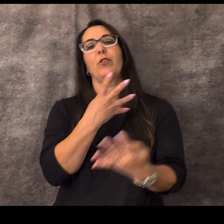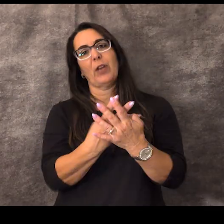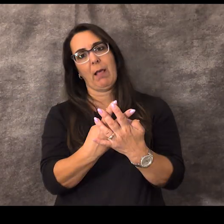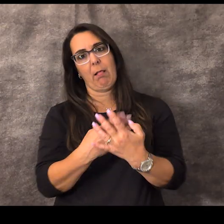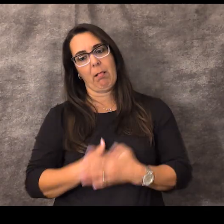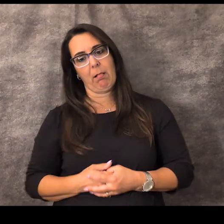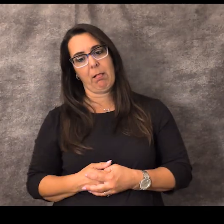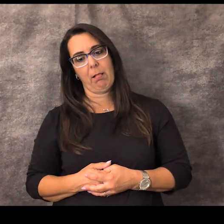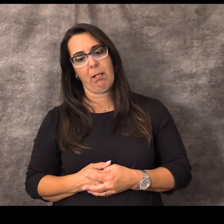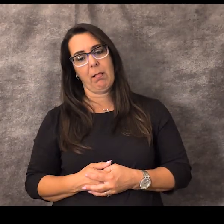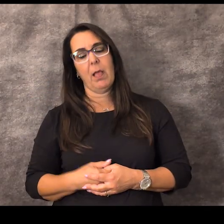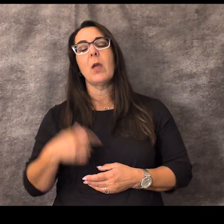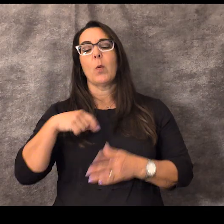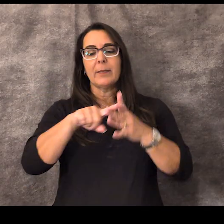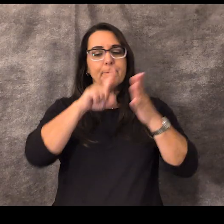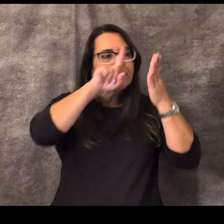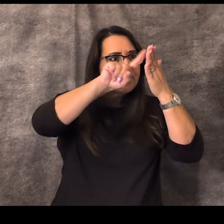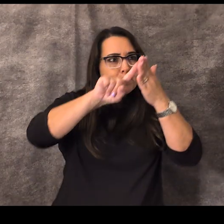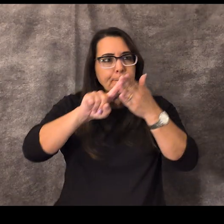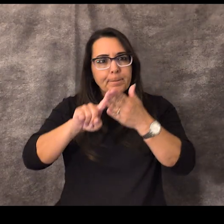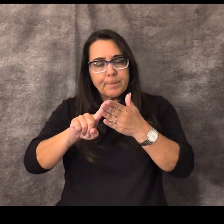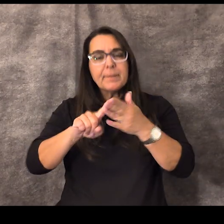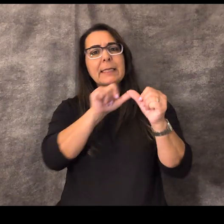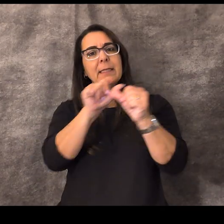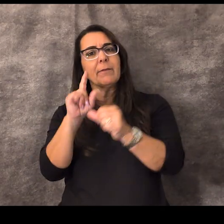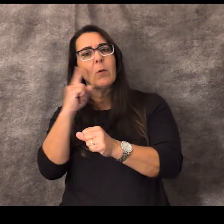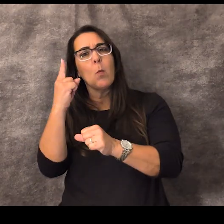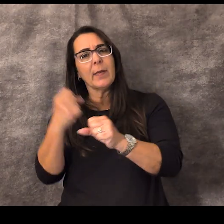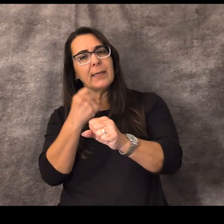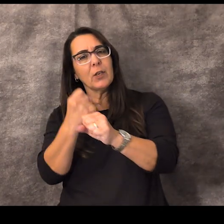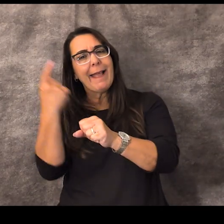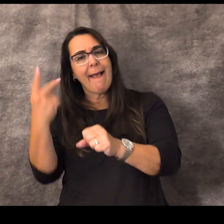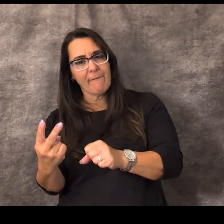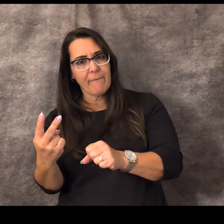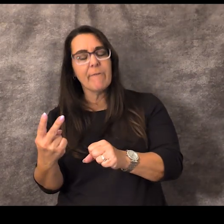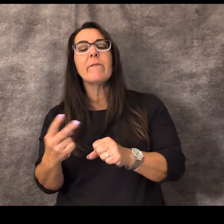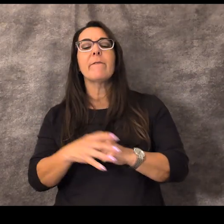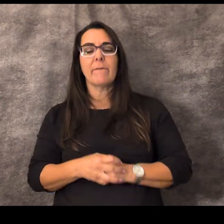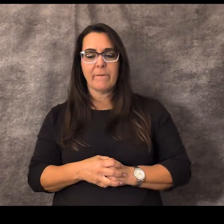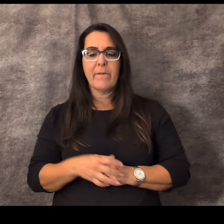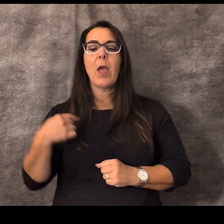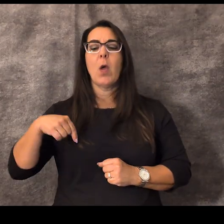We engaged in this investigation for about a year and a half or so and pulled all of our findings